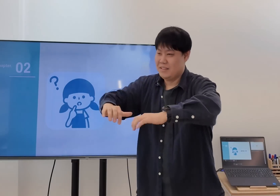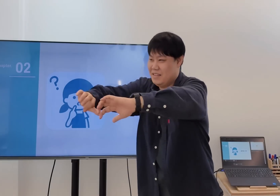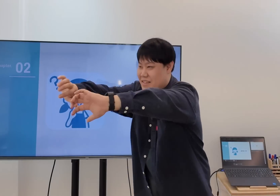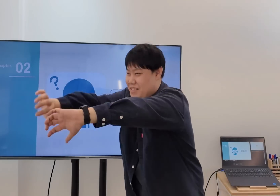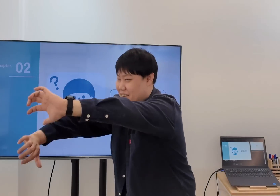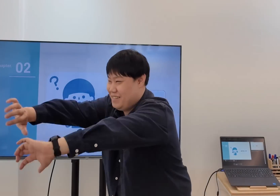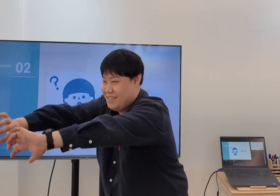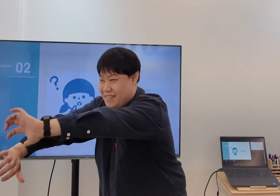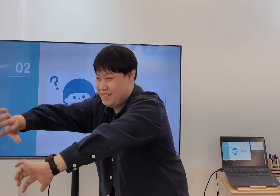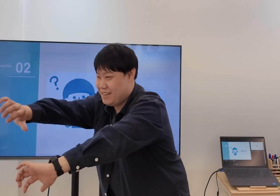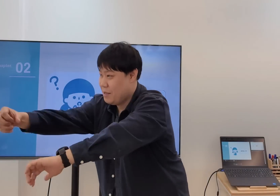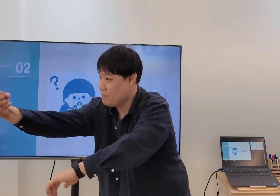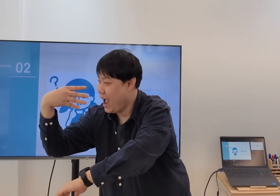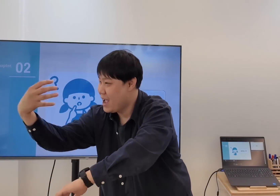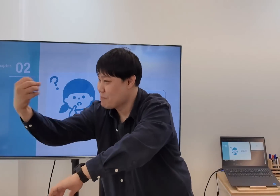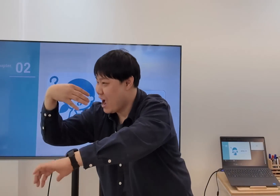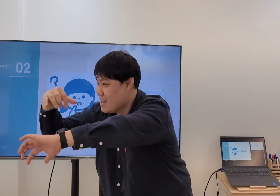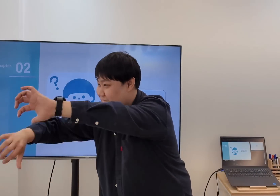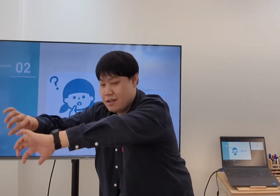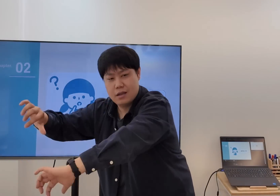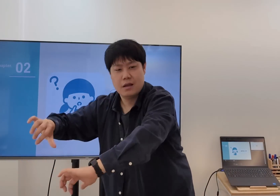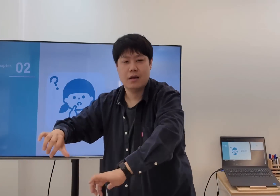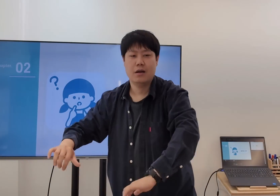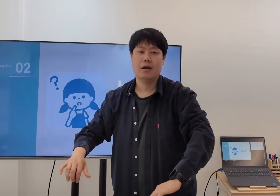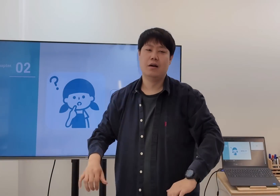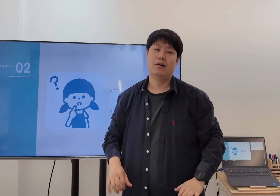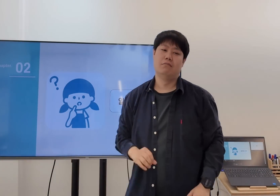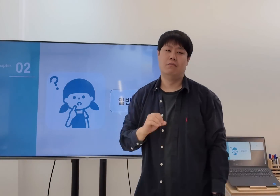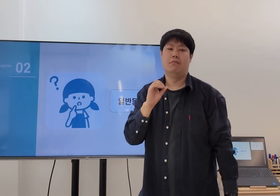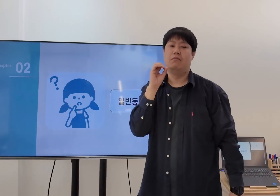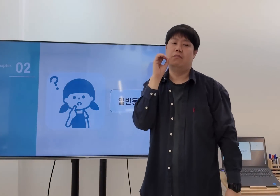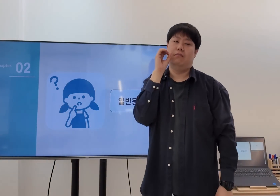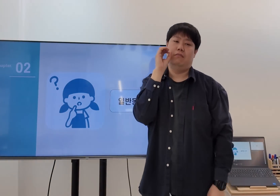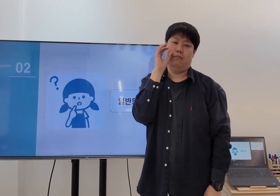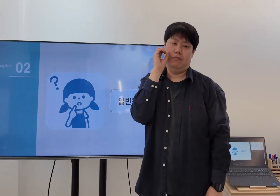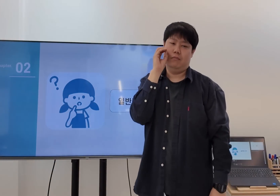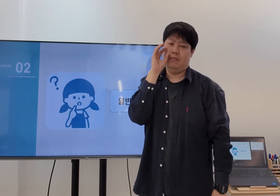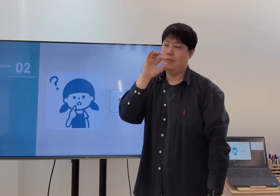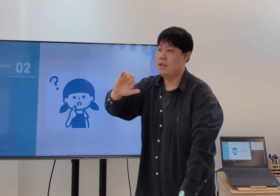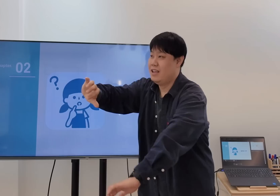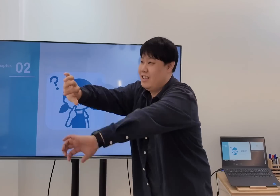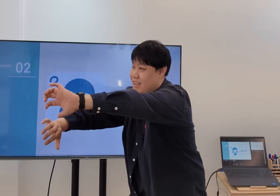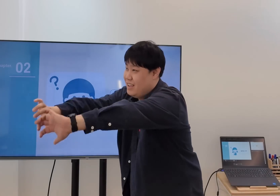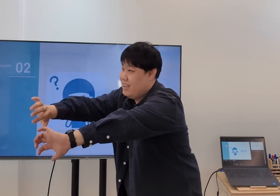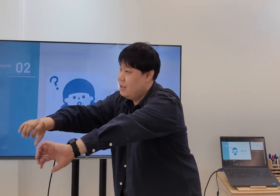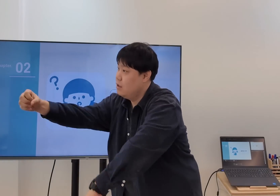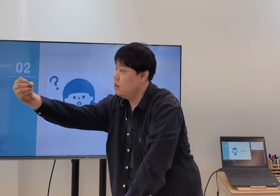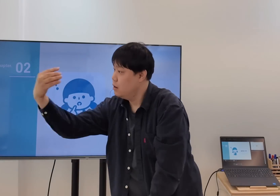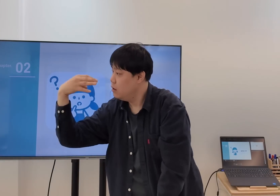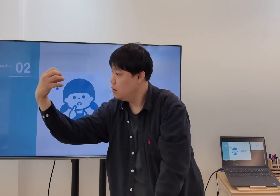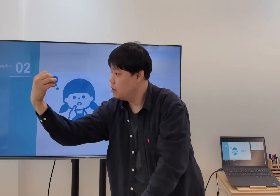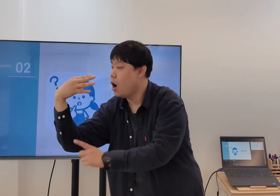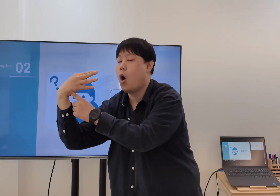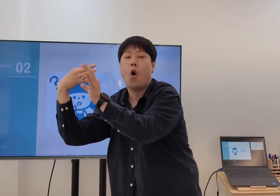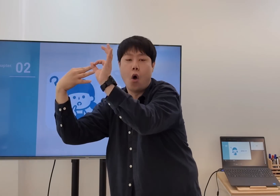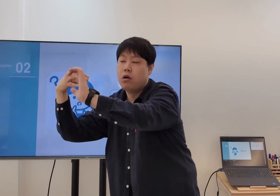What if you turn towards the other person and say 'Nice to meet you'? It's really strange. 'Say' is grammatically correct, but